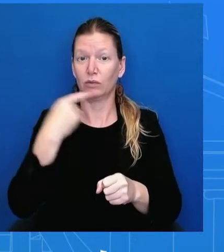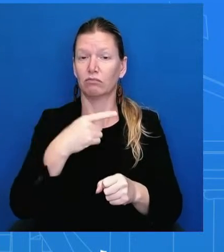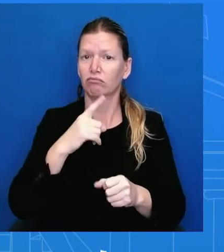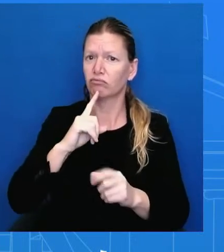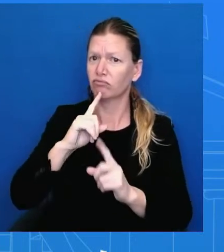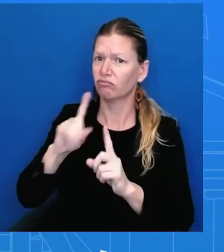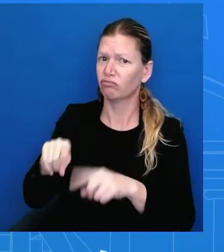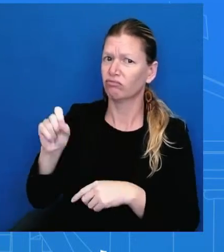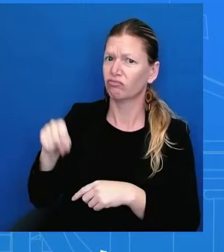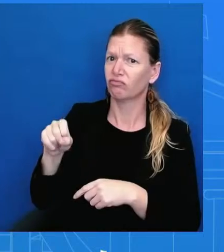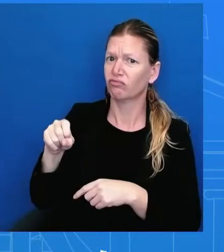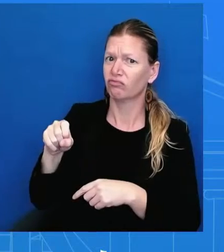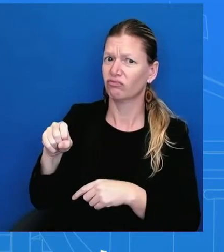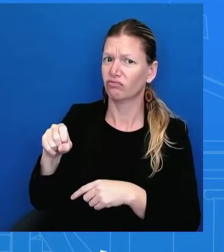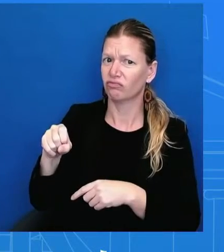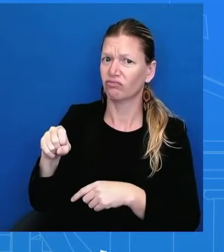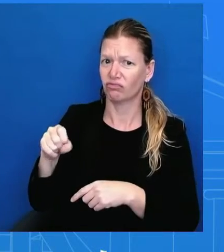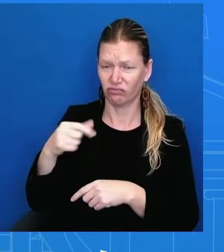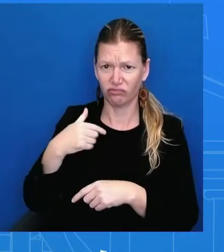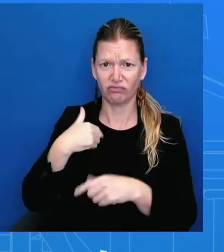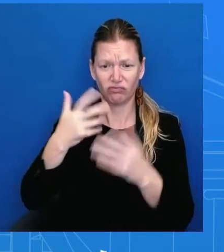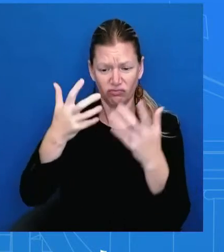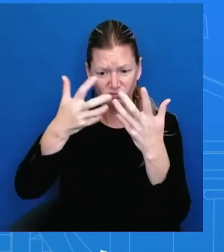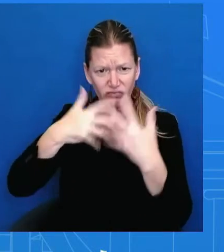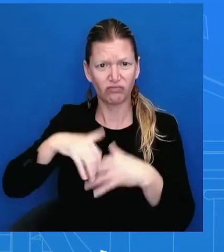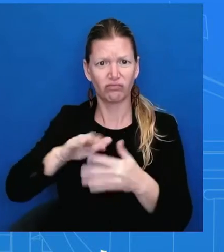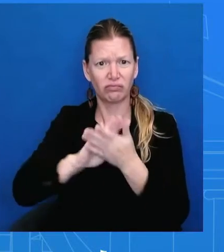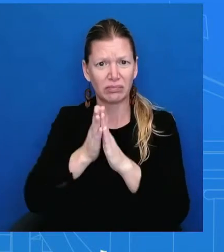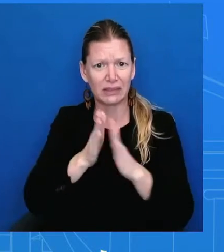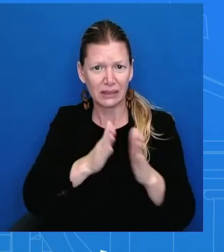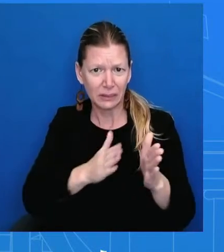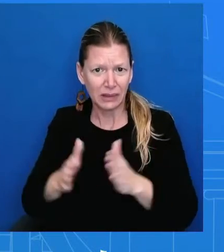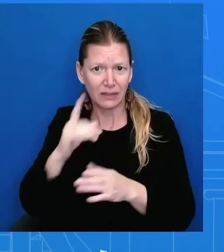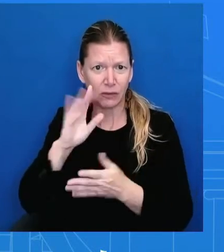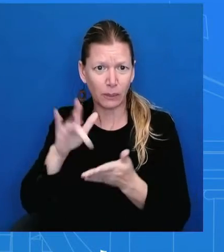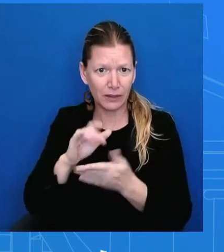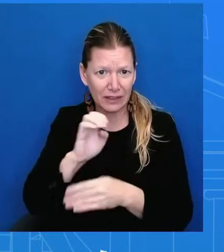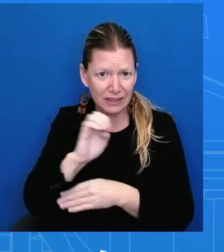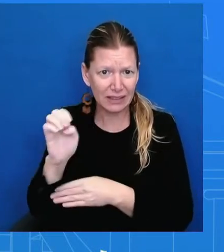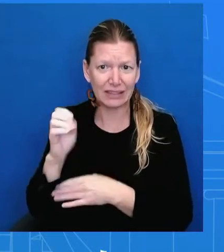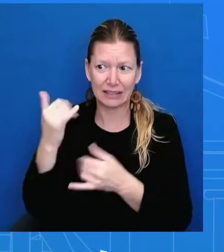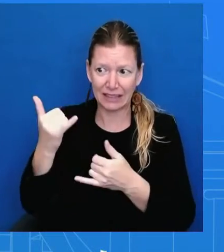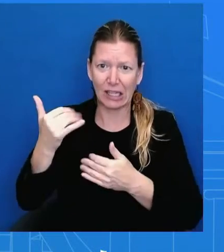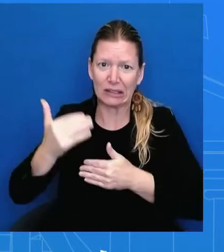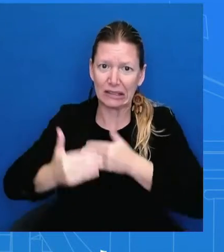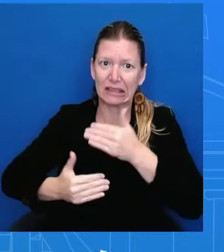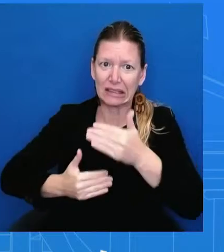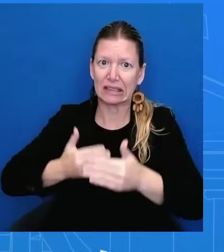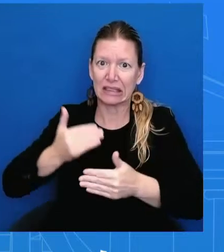for the Middle East that may be coming to fruition." Now, it may or may not be coming to fruition; we don't know.